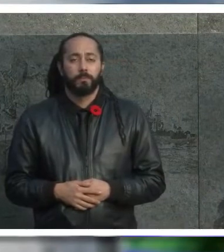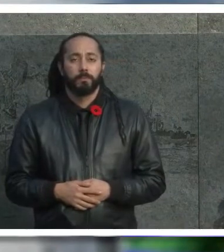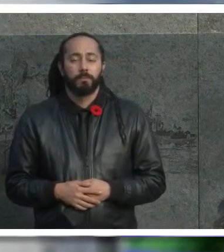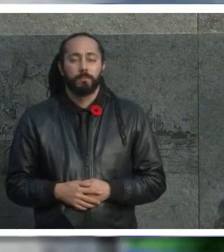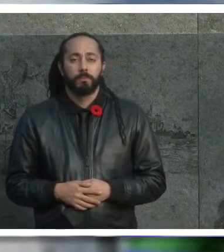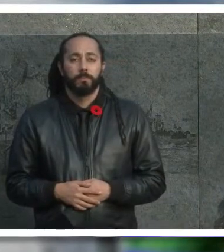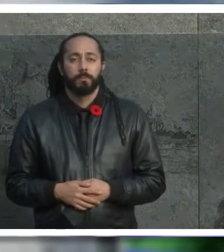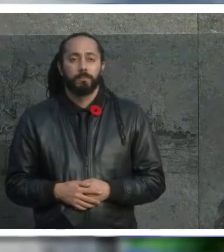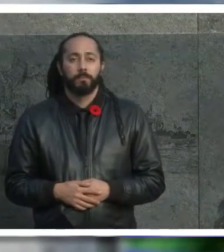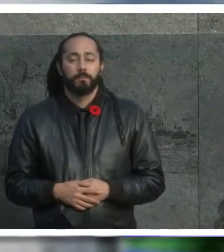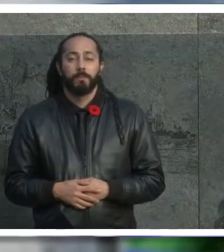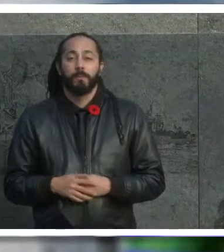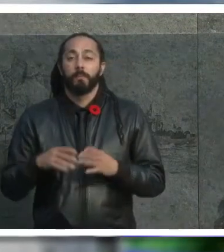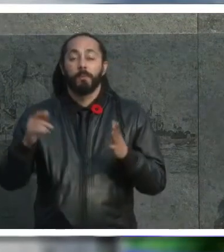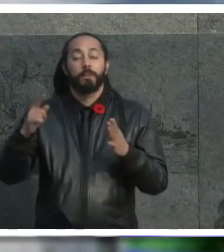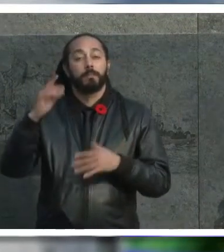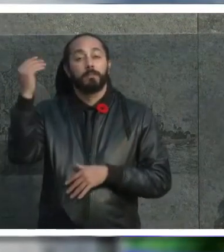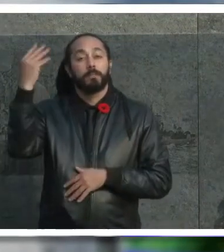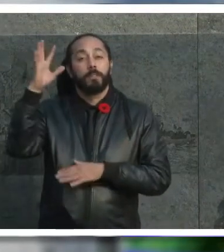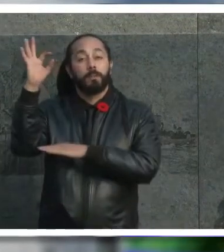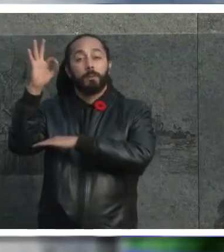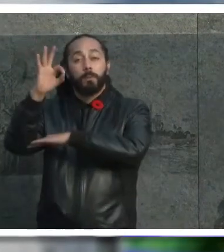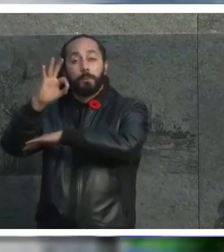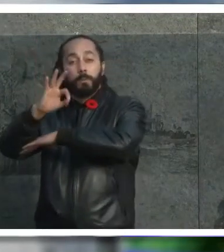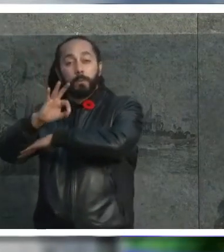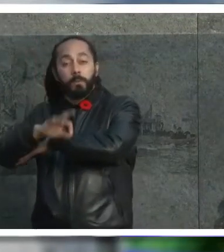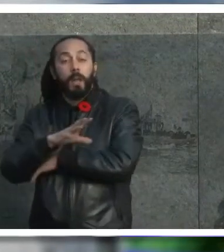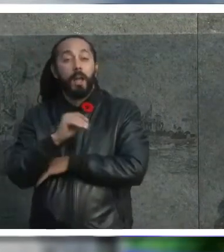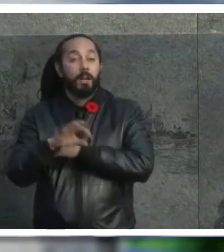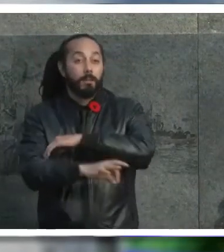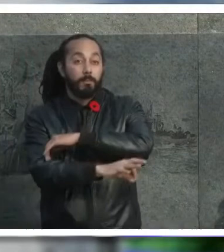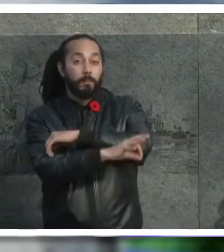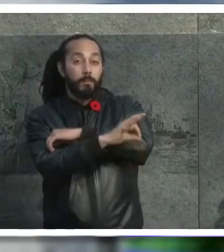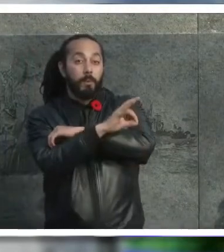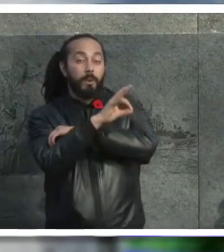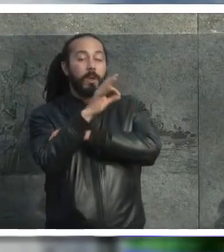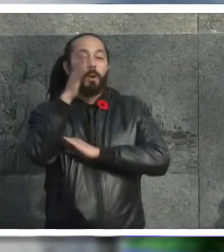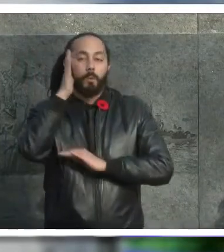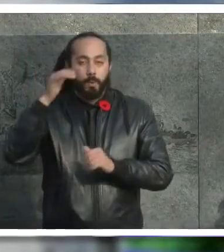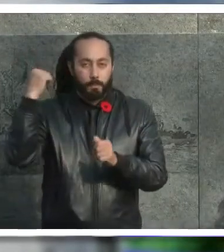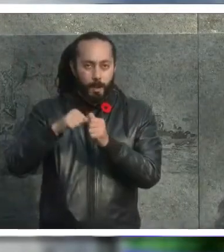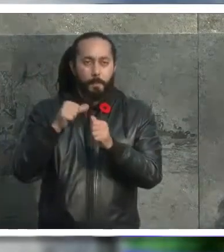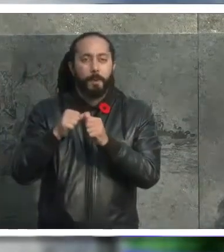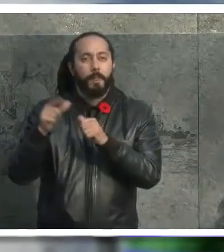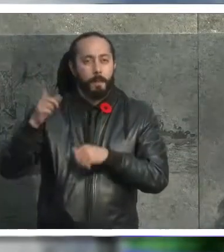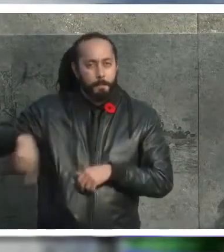at the going down of the sun and in the morning we will remember them.